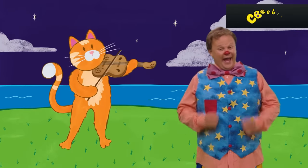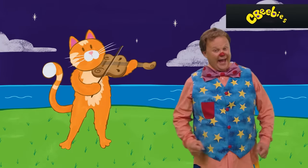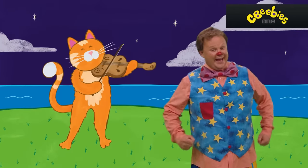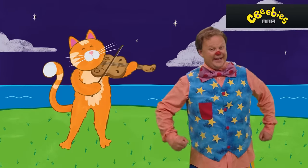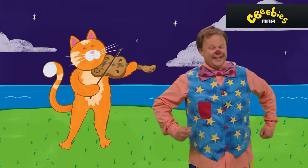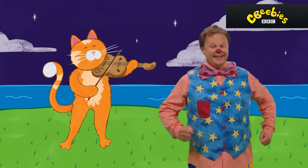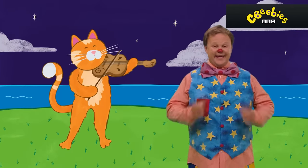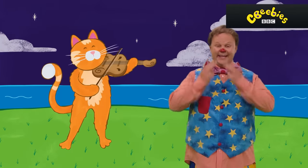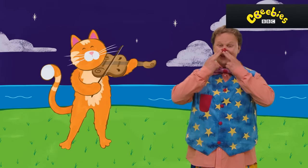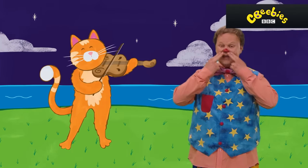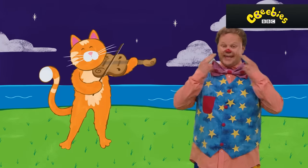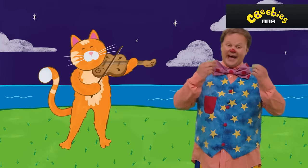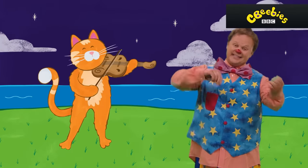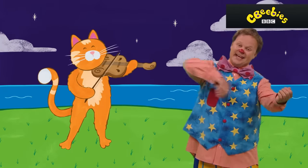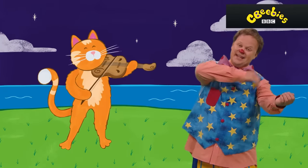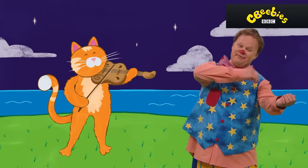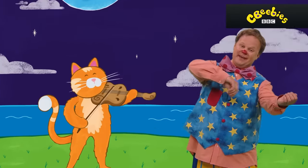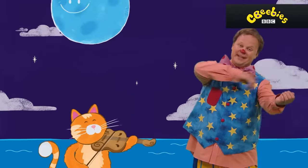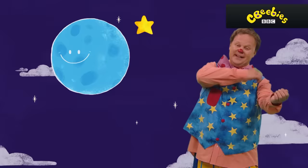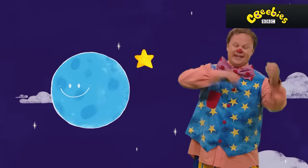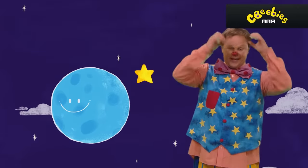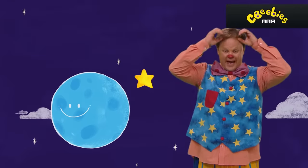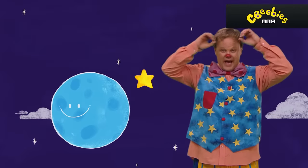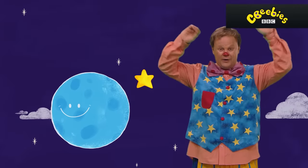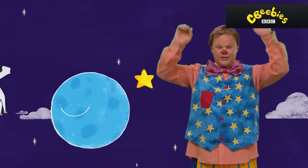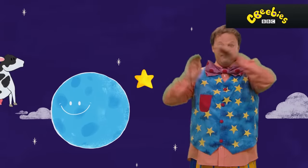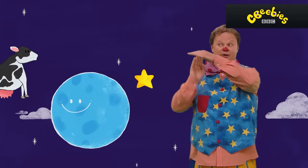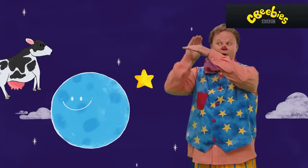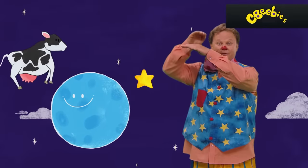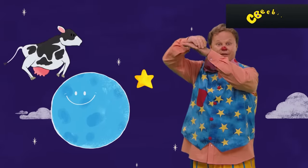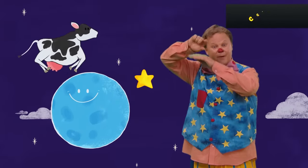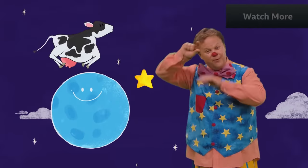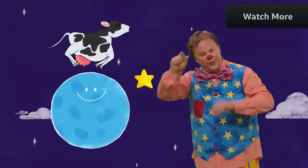hey diddle diddle the cat and the fiddle the cow jumped over the moon